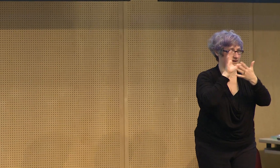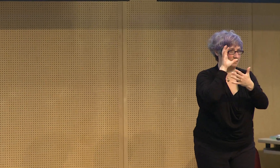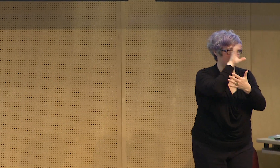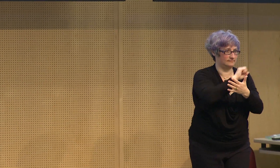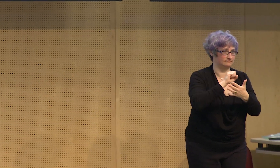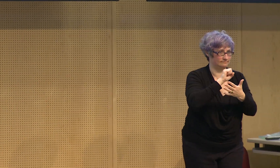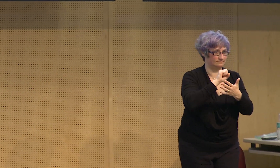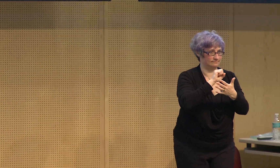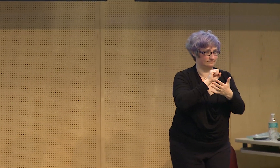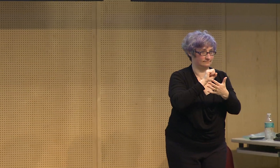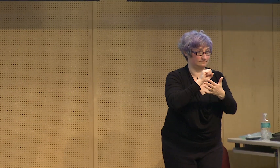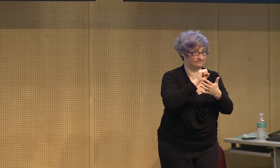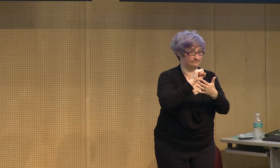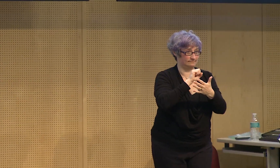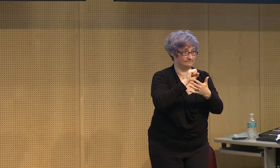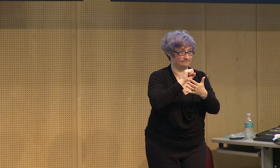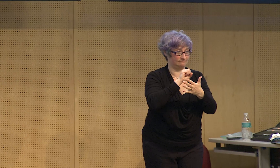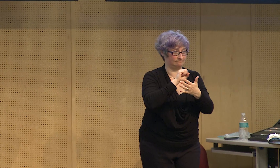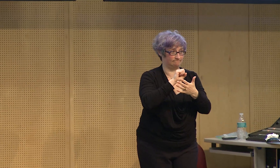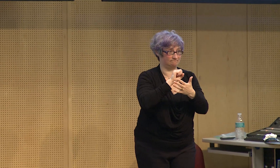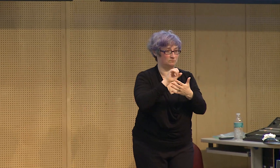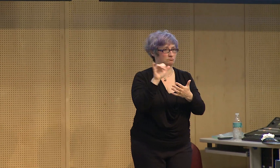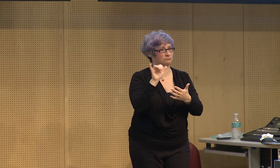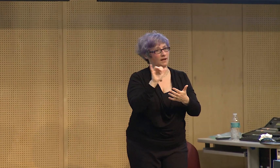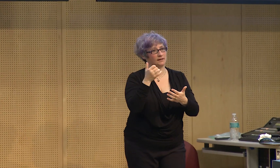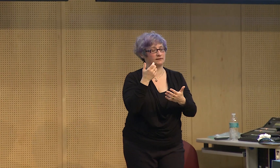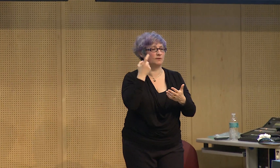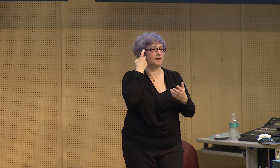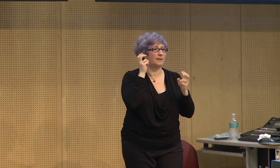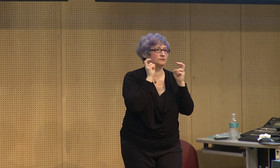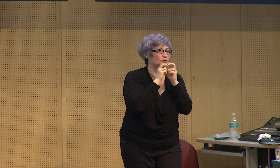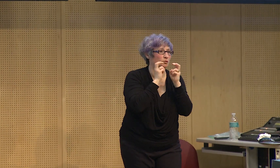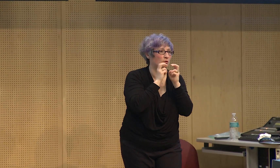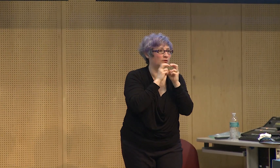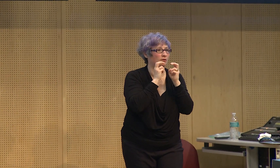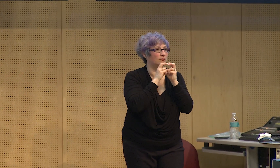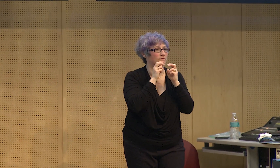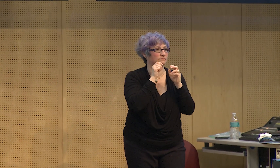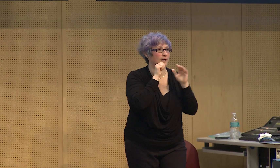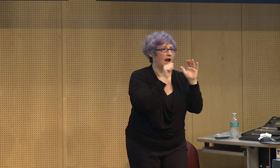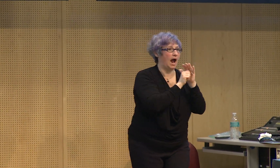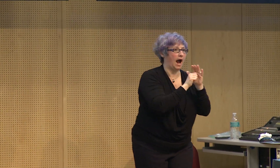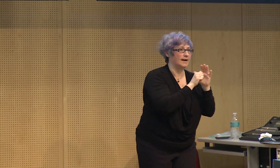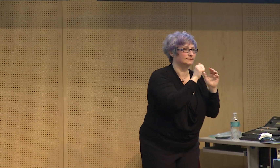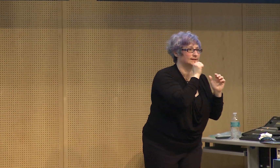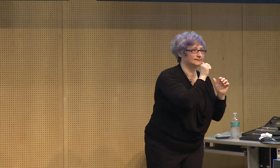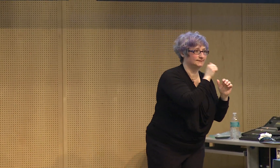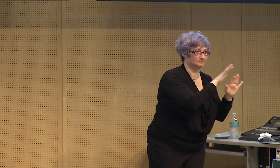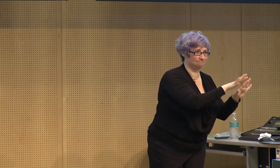rather than exact number representation. Again, this is without linguistic knowledge.